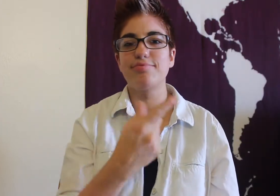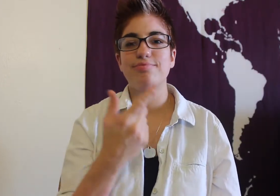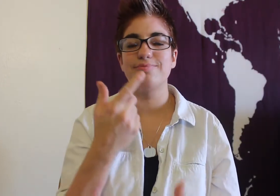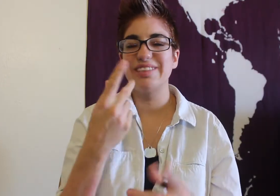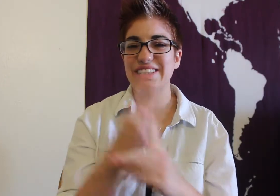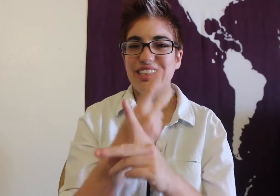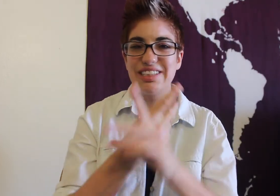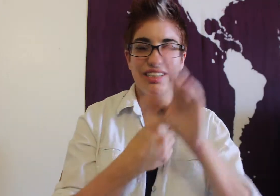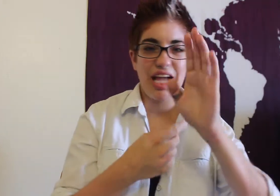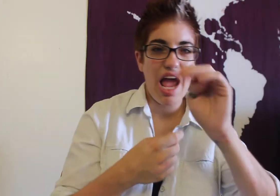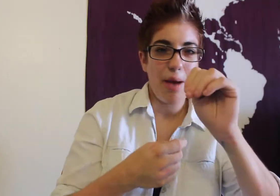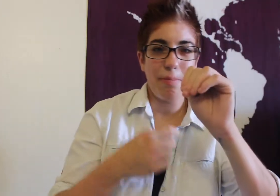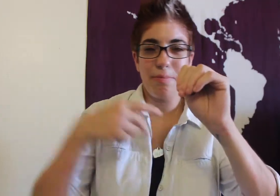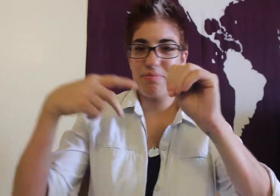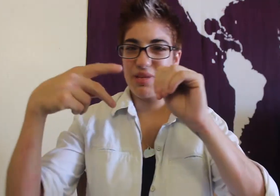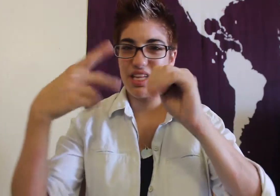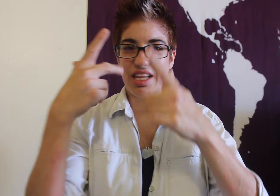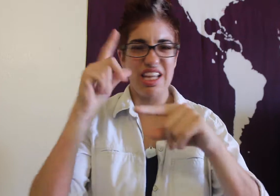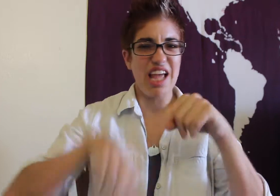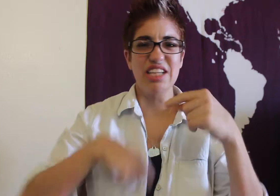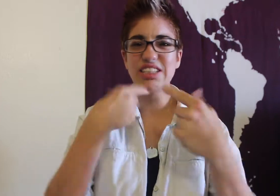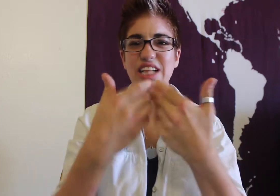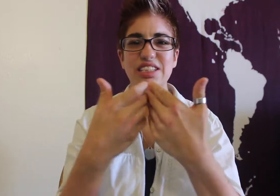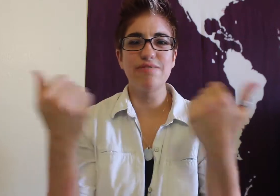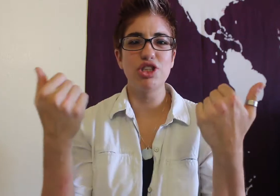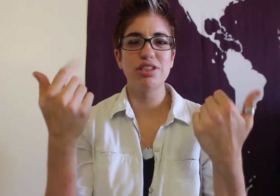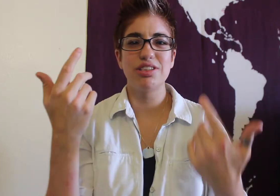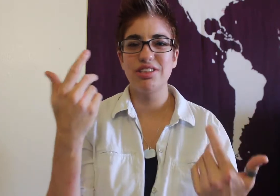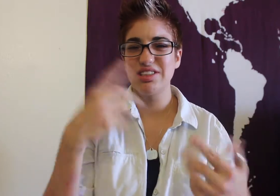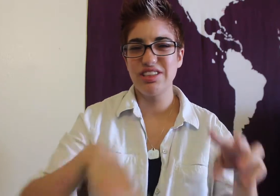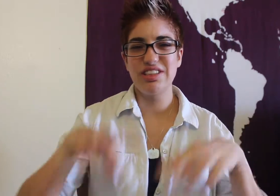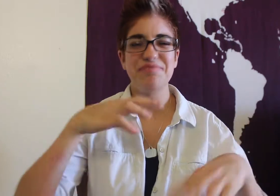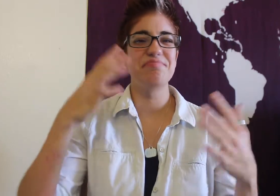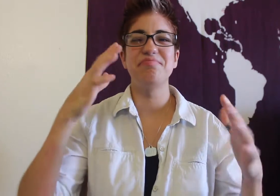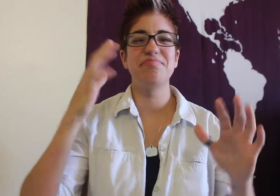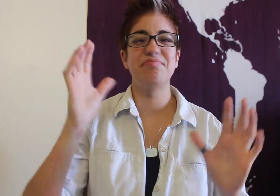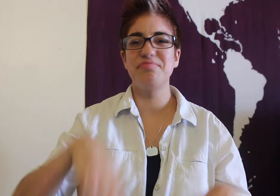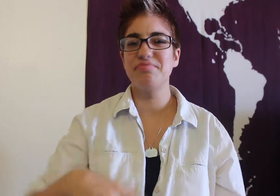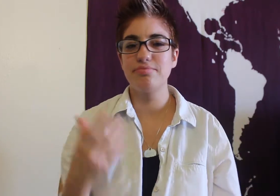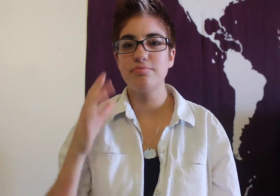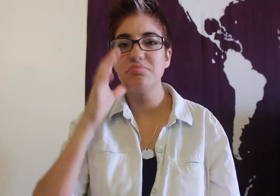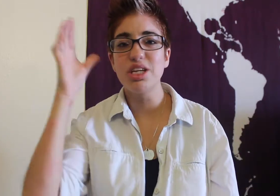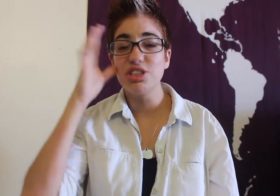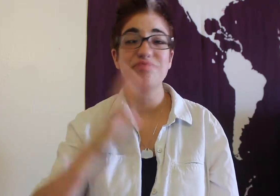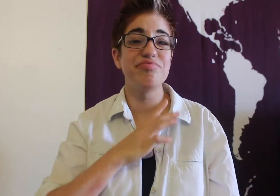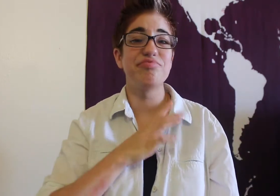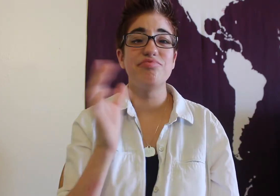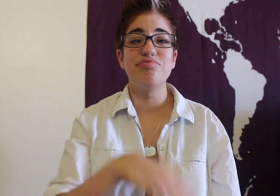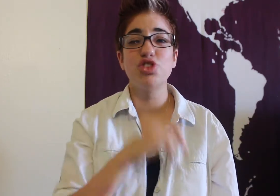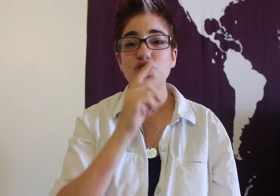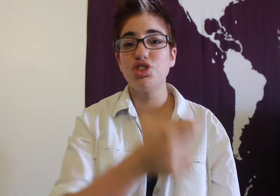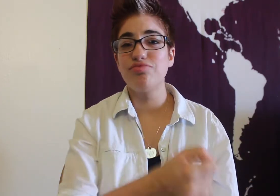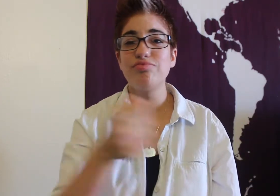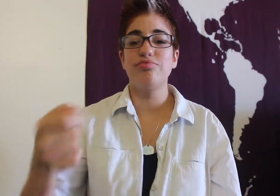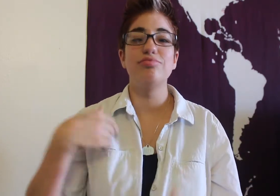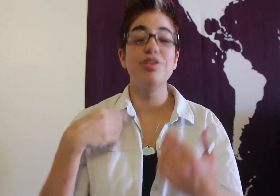my speech therapy because I couldn’t tell the difference between m and p, and my Deaf parents didn’t mind much.